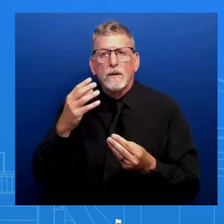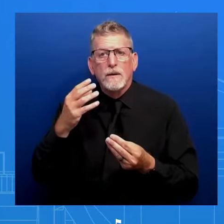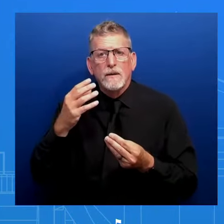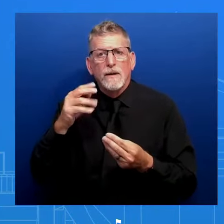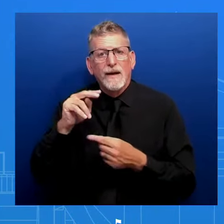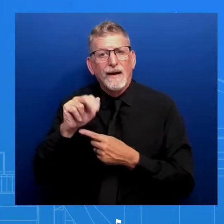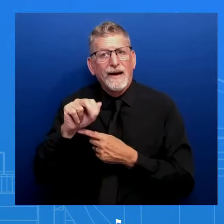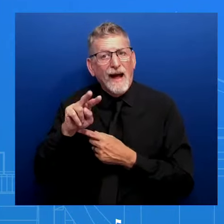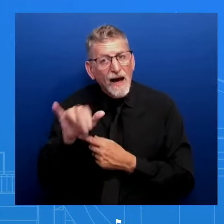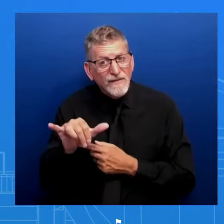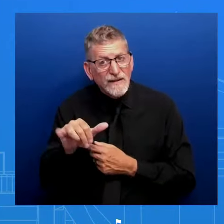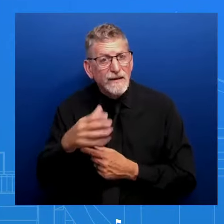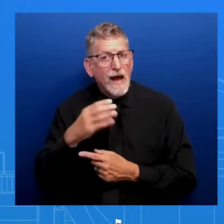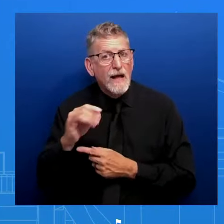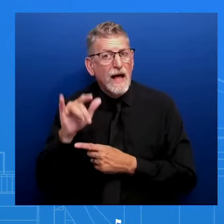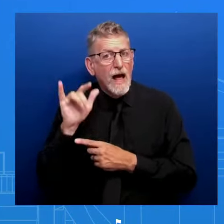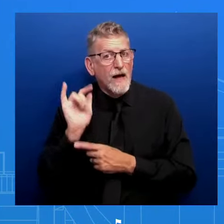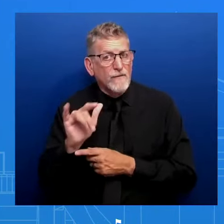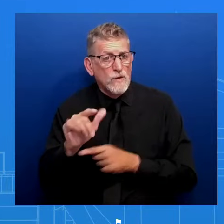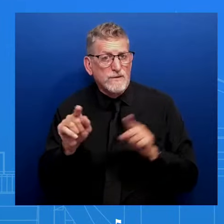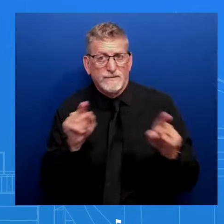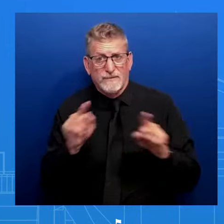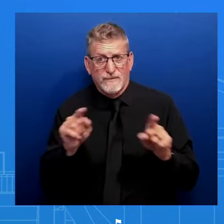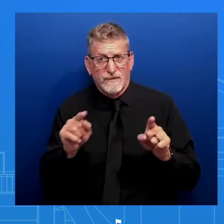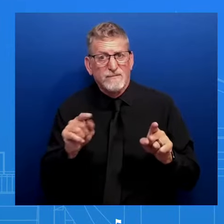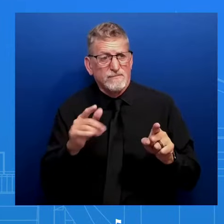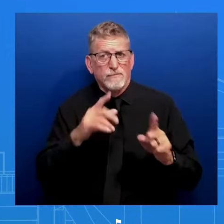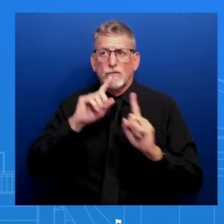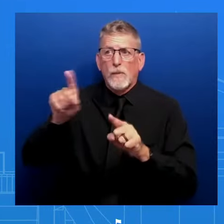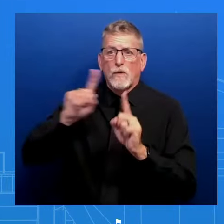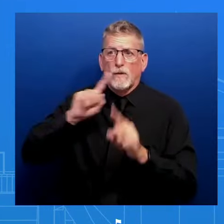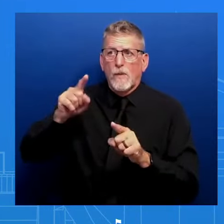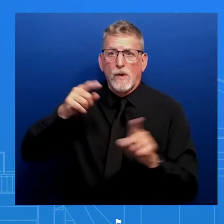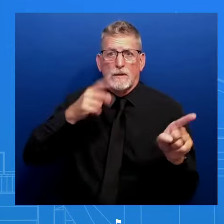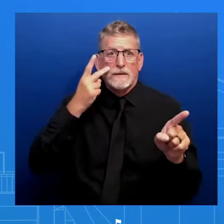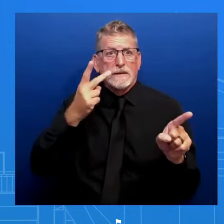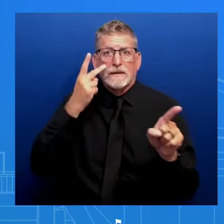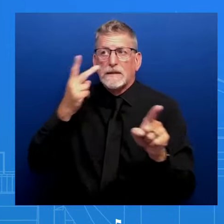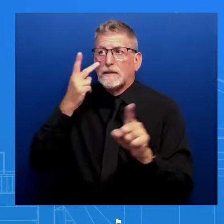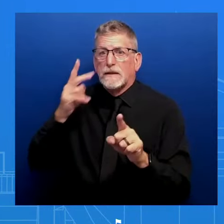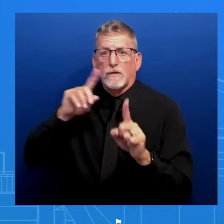on our pilots' ability to fly, train, operate, and stay ready.